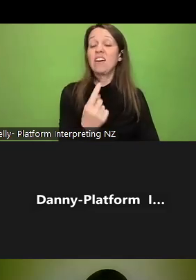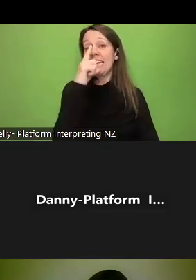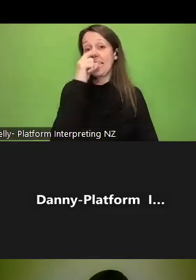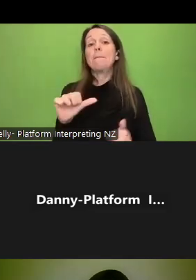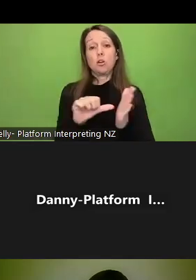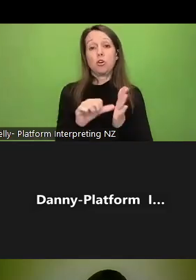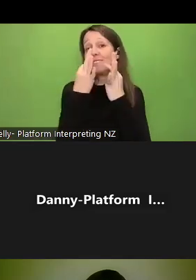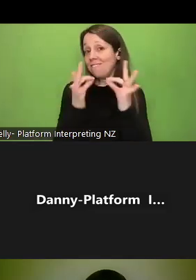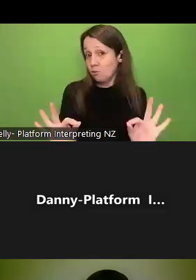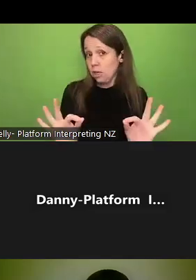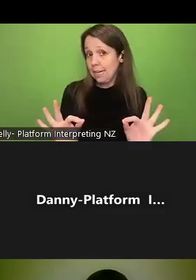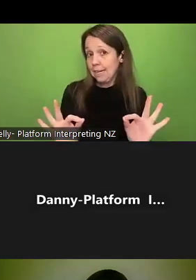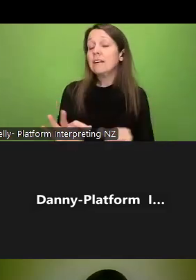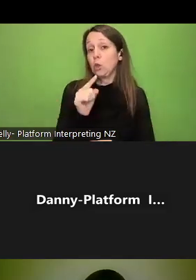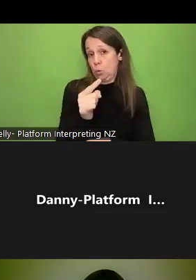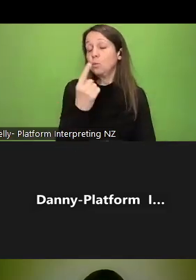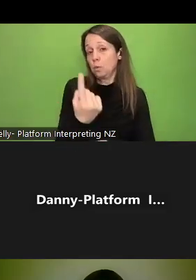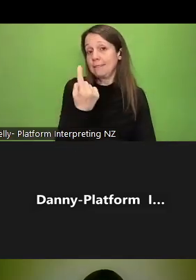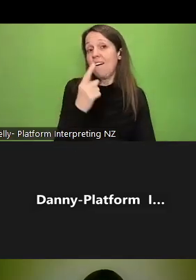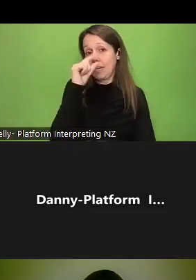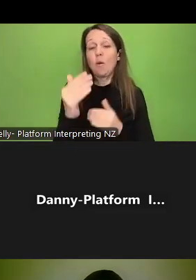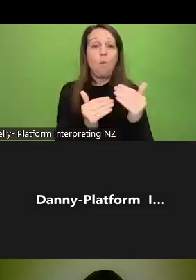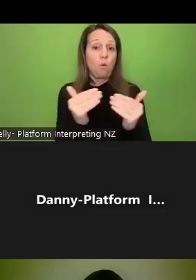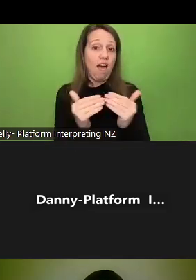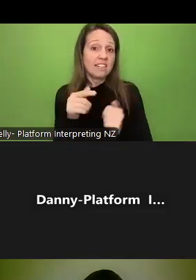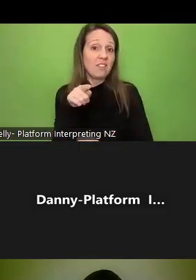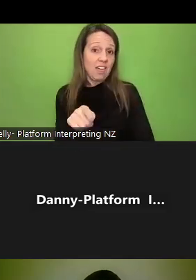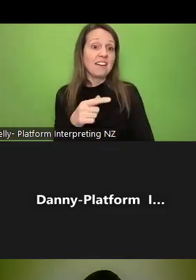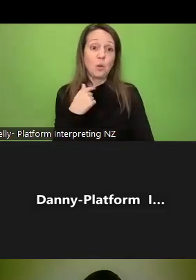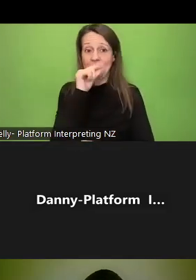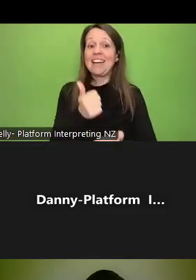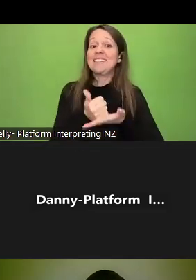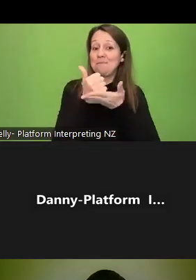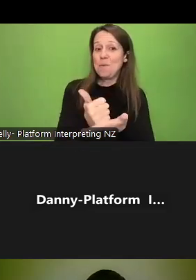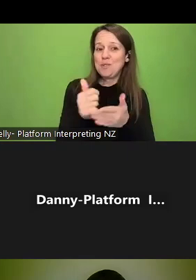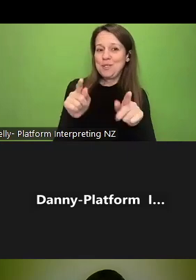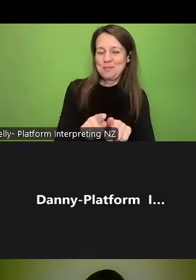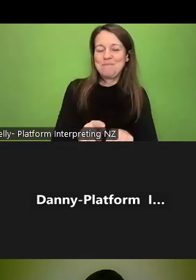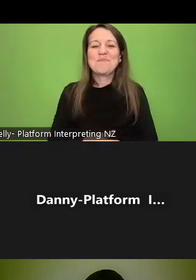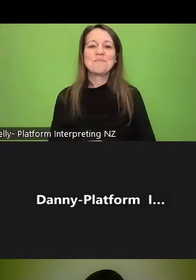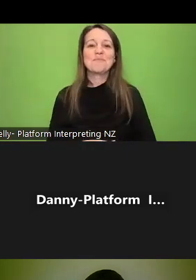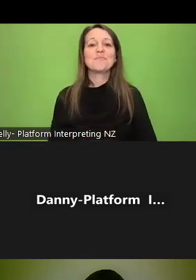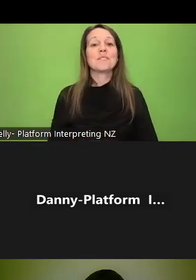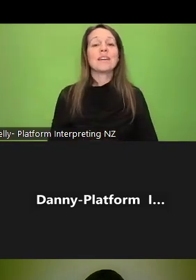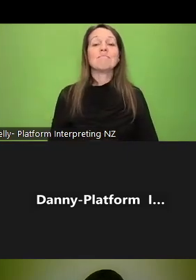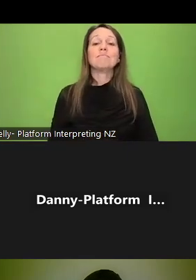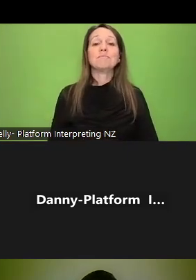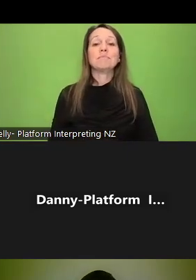But your time. And again, we can support. Another example of